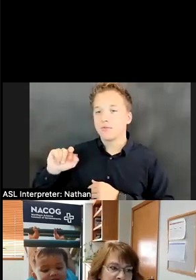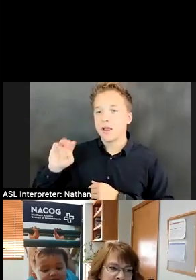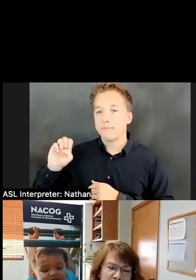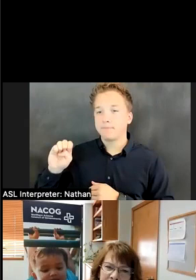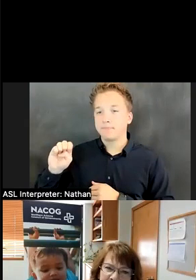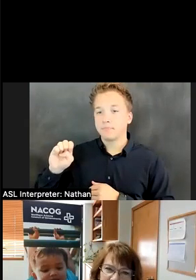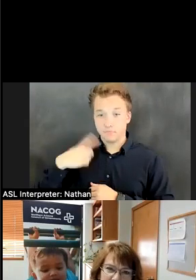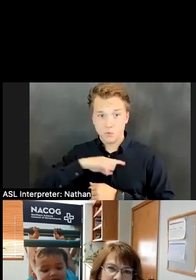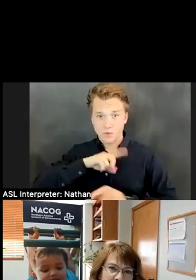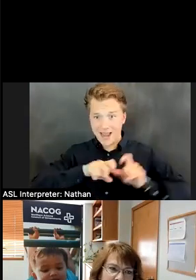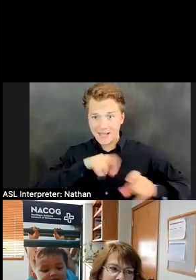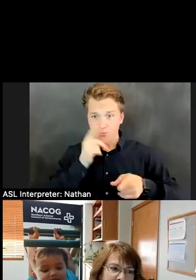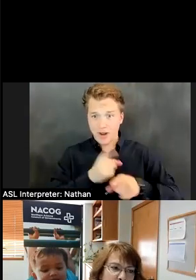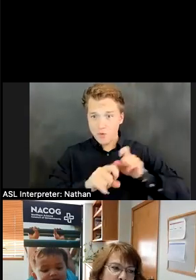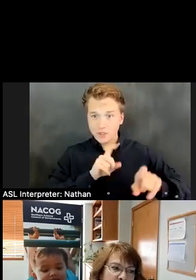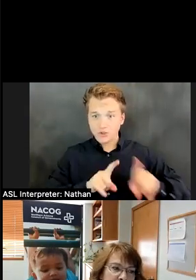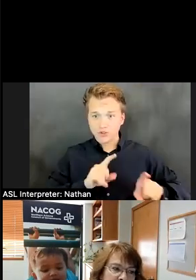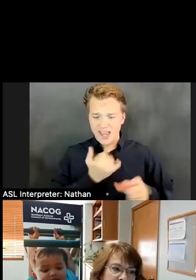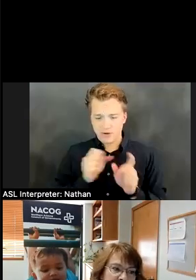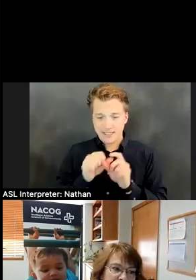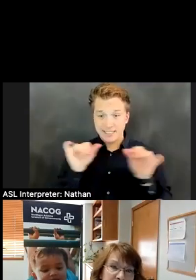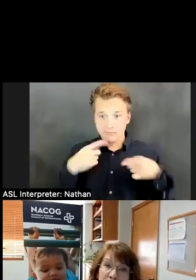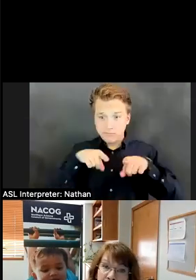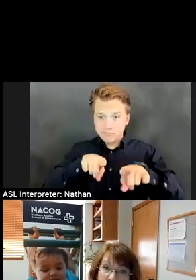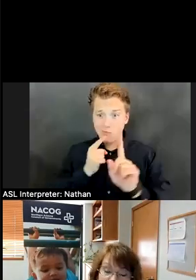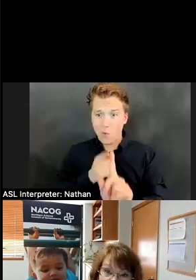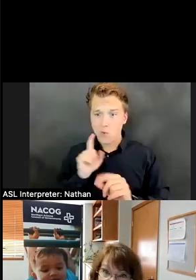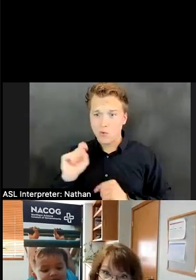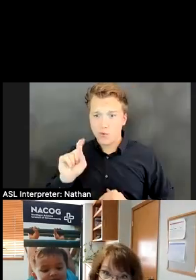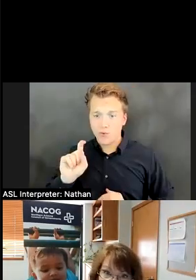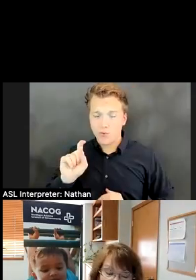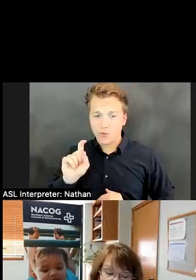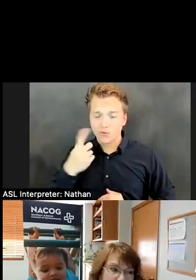Do our systems align to the goals? So, we embarked on researching.